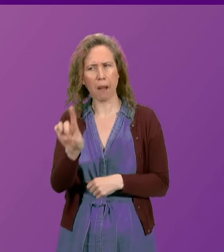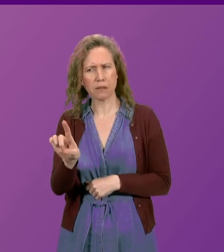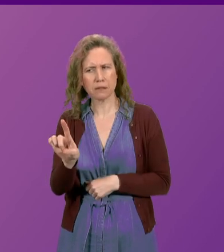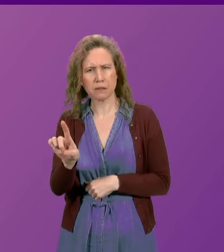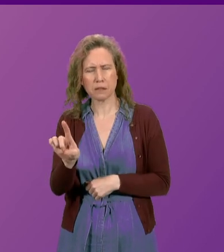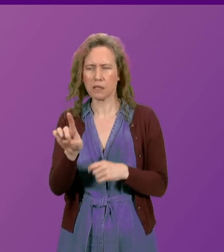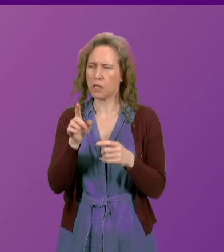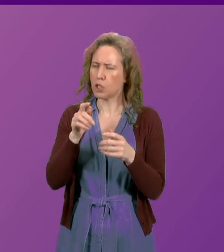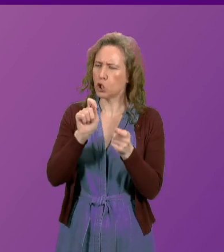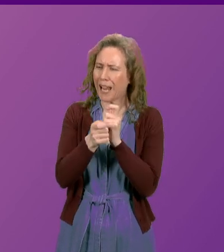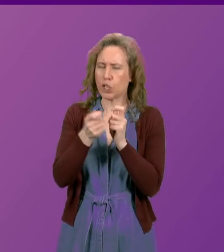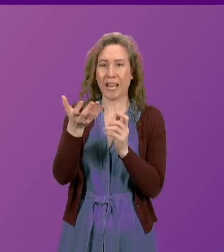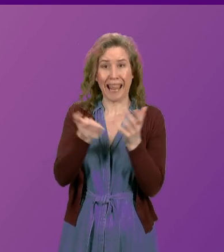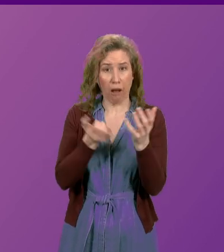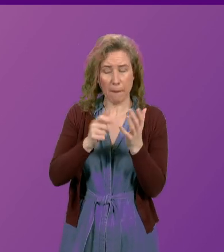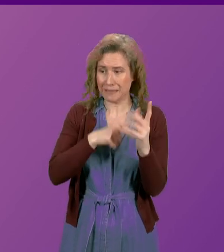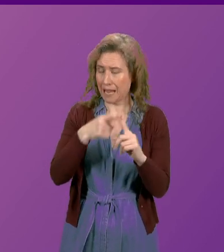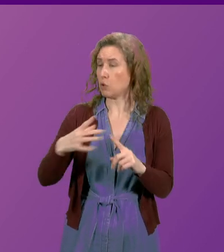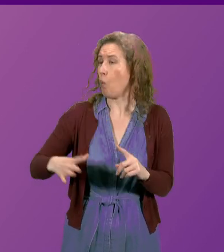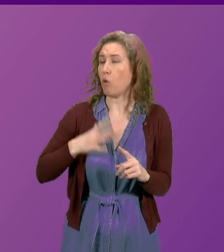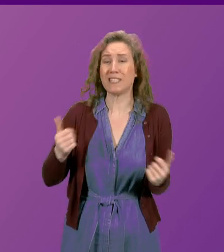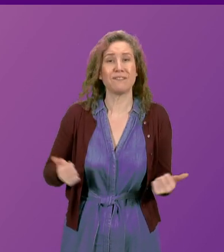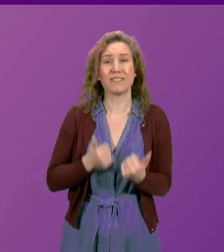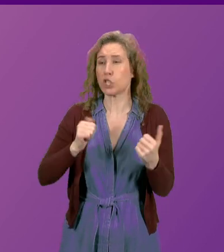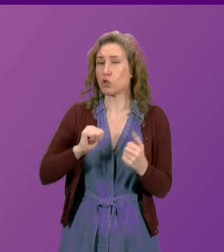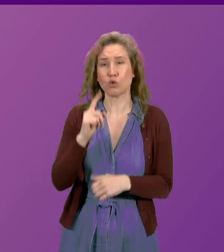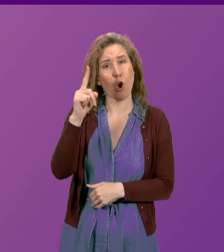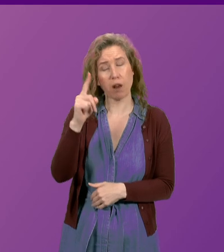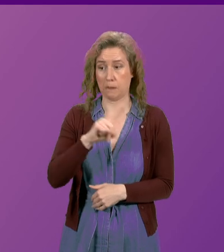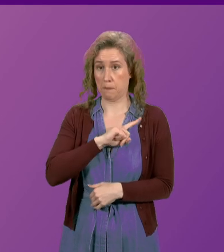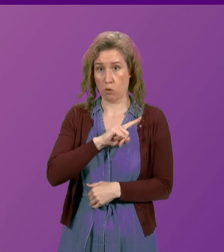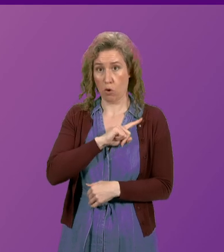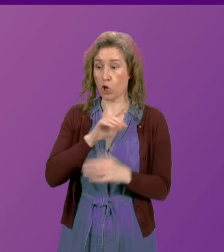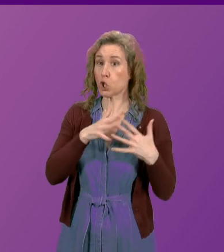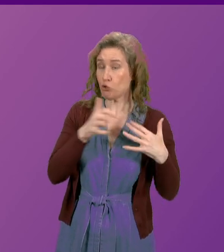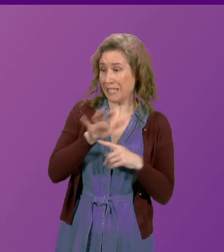to income tax, which have already been done in Scotland, thanks to pressure from the Greens,